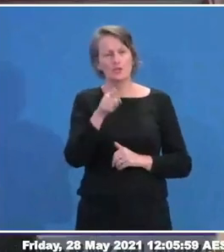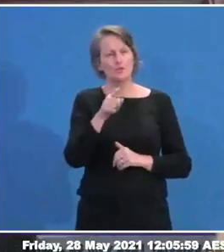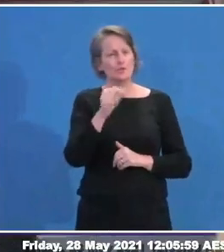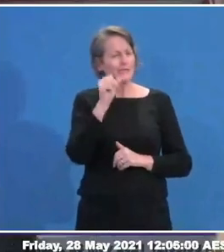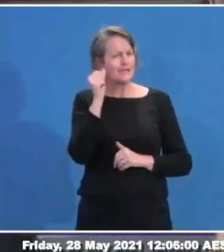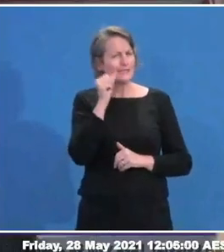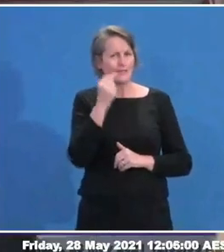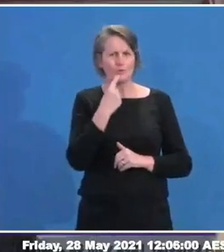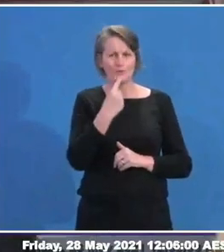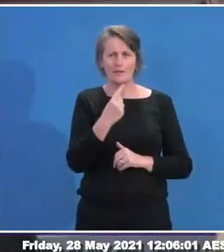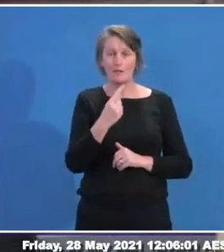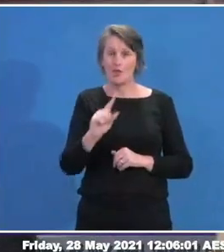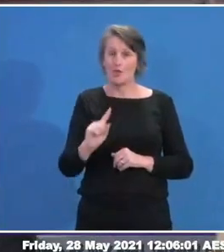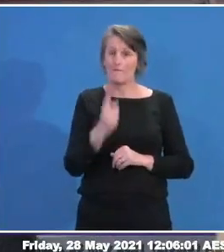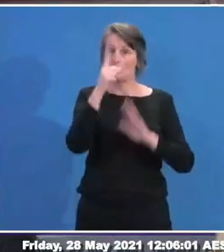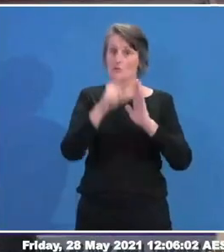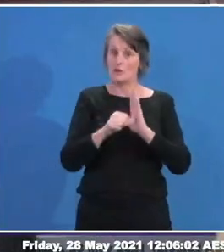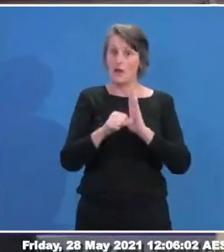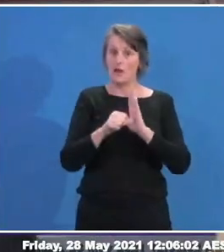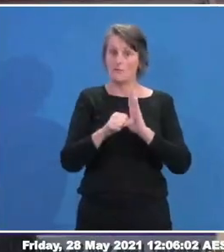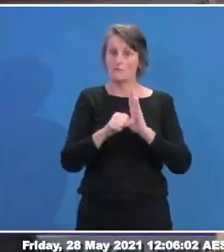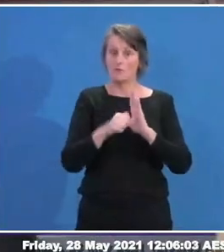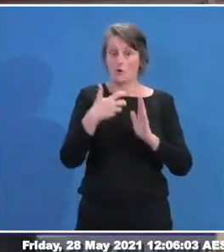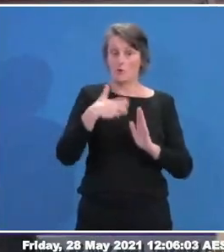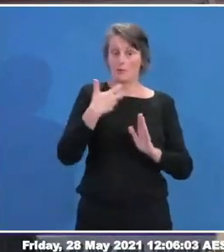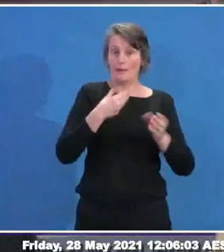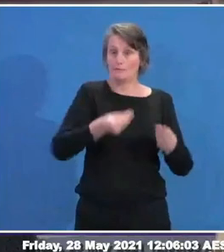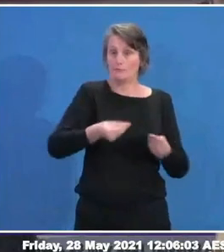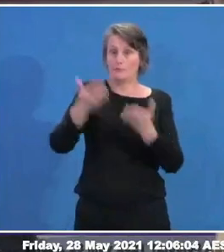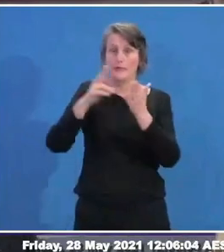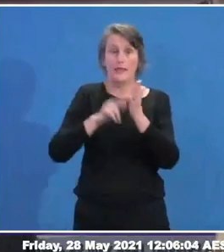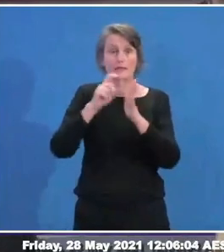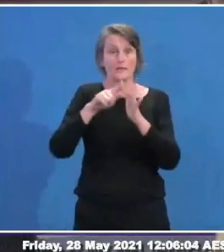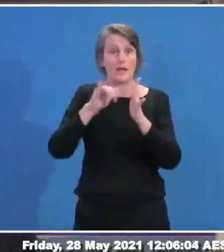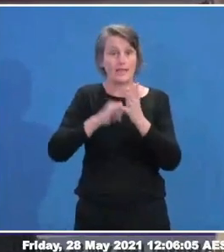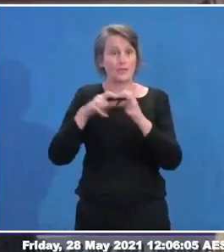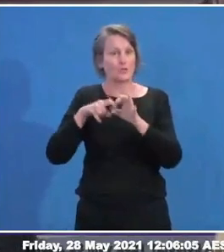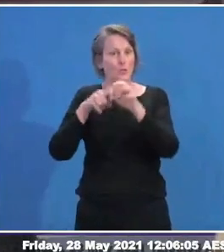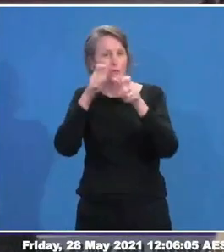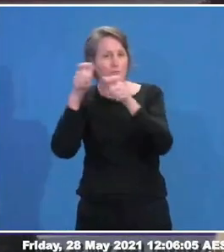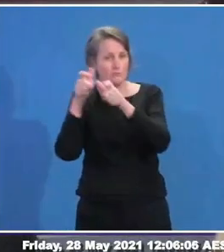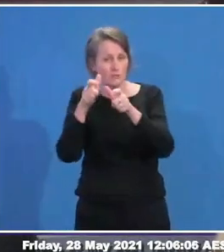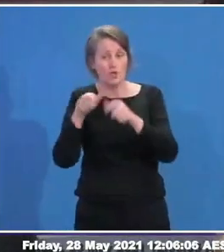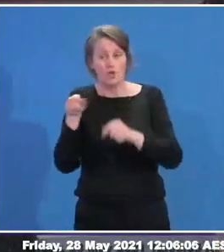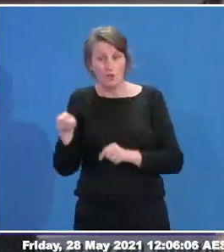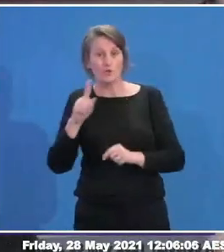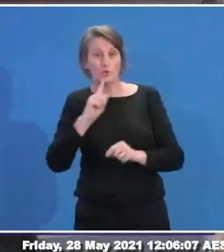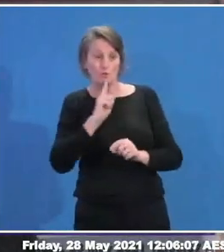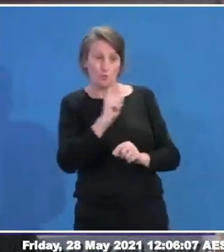complaint came in you notified the Chair and were providing regular briefings to the Chair; do you recall that?